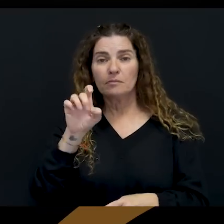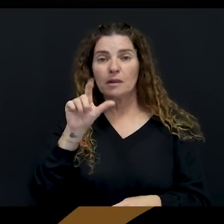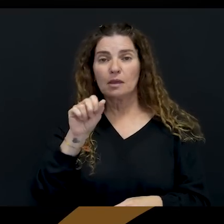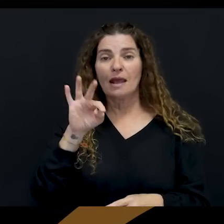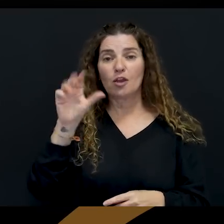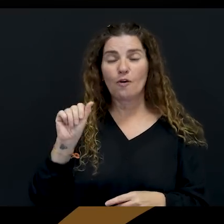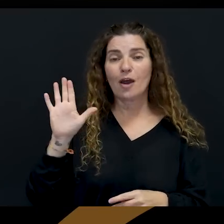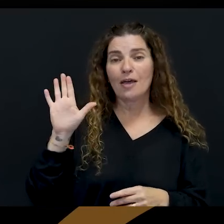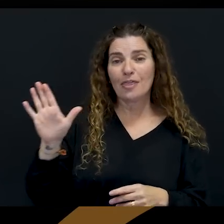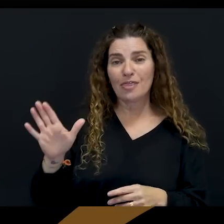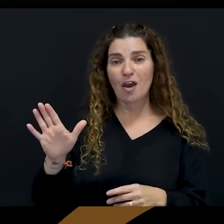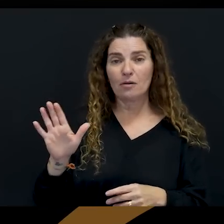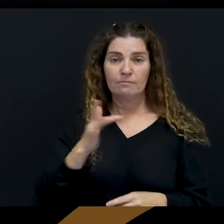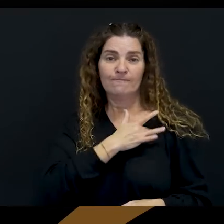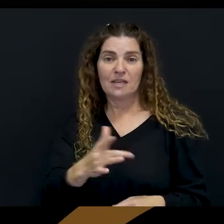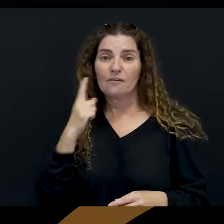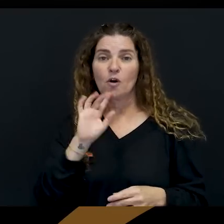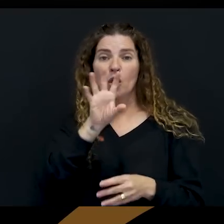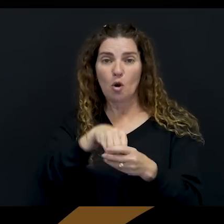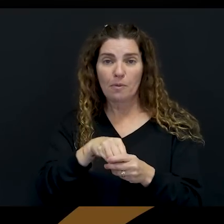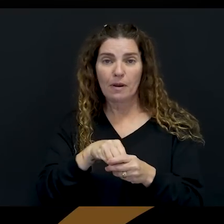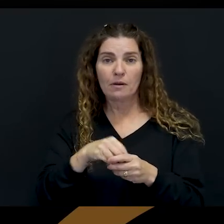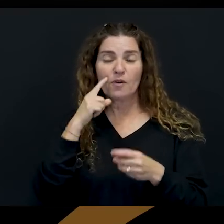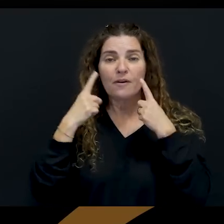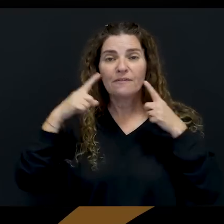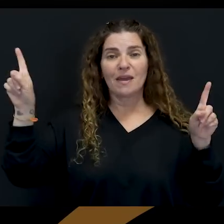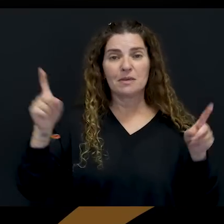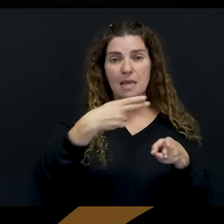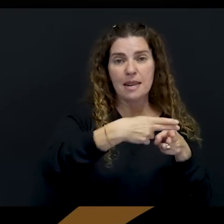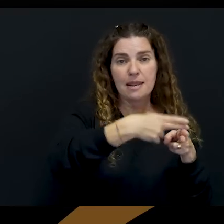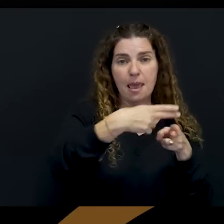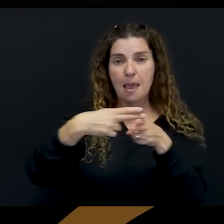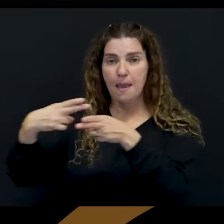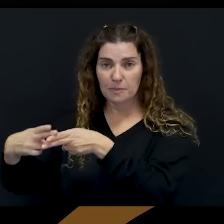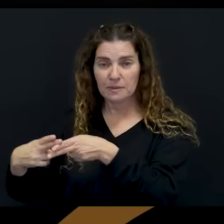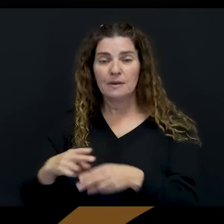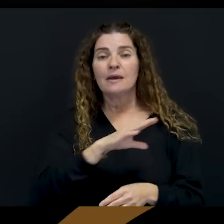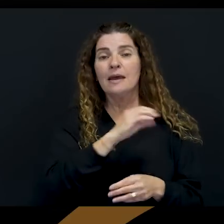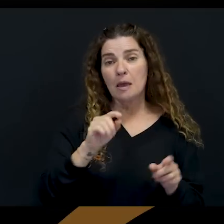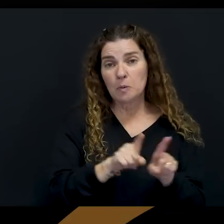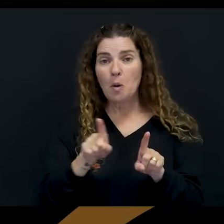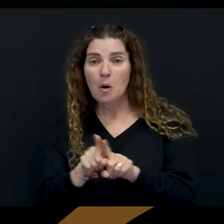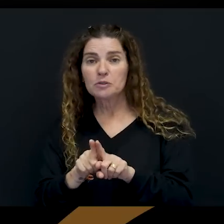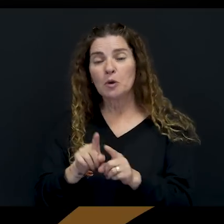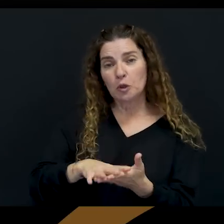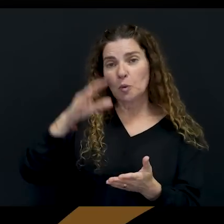to Kellanova’s strategies for incorporating accessibility into their iconic brands. We’ll even get insights into how